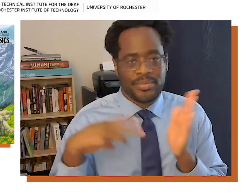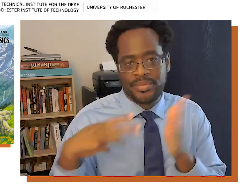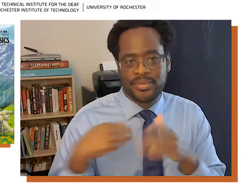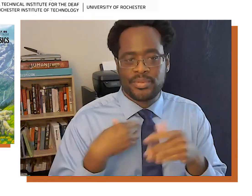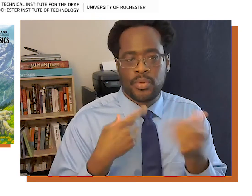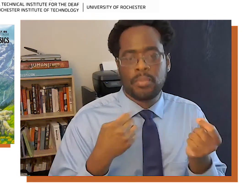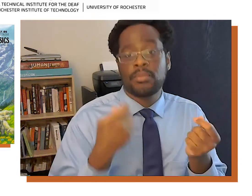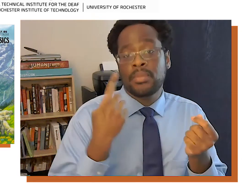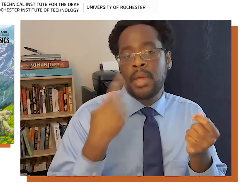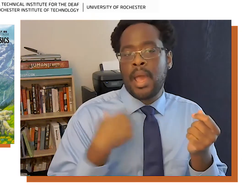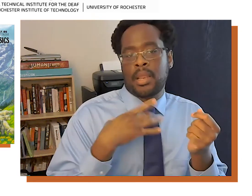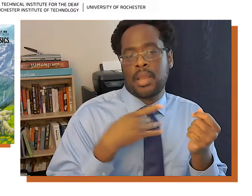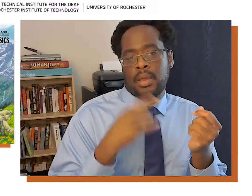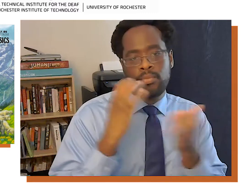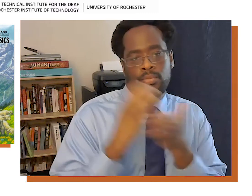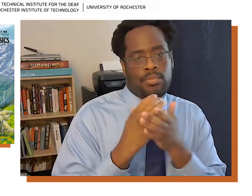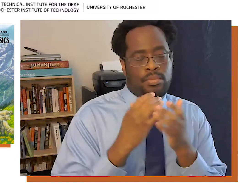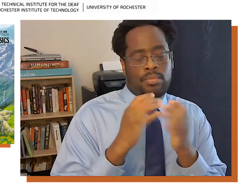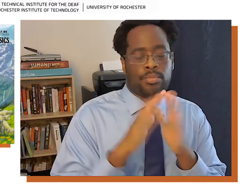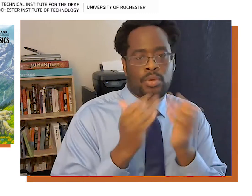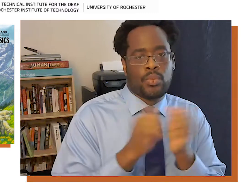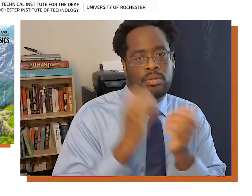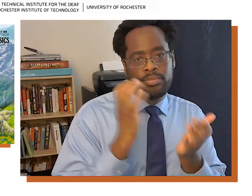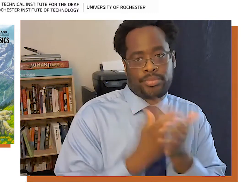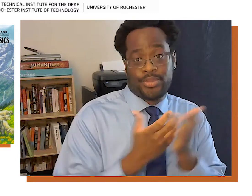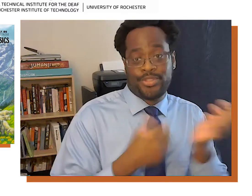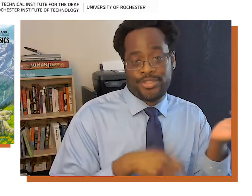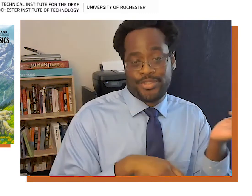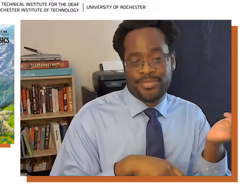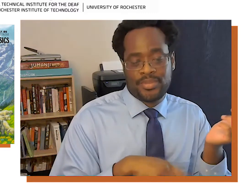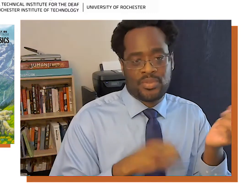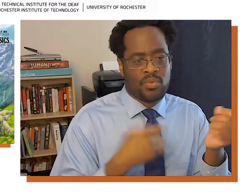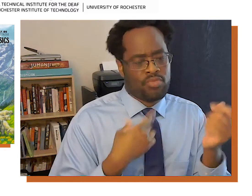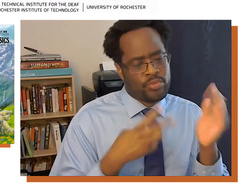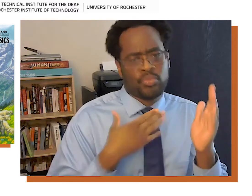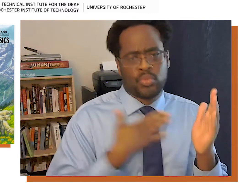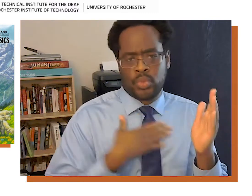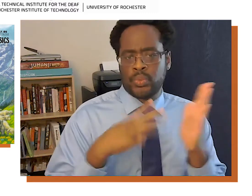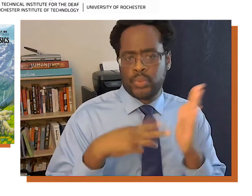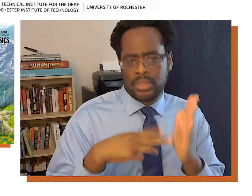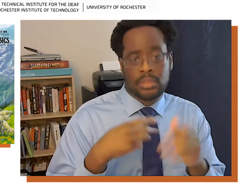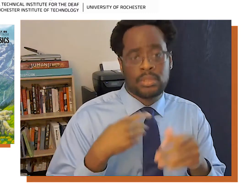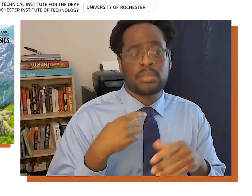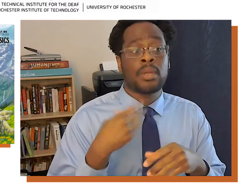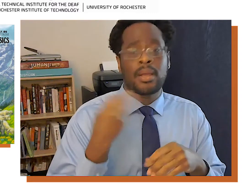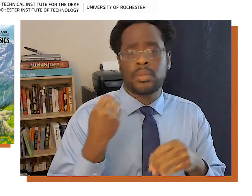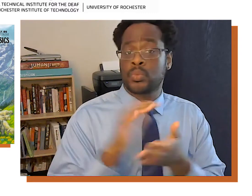and then reading a bunch of them, and I definitely liked books with pictures and reading those.